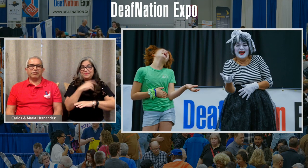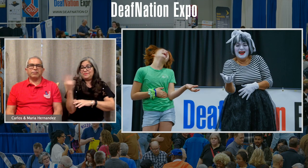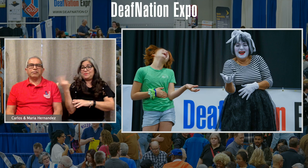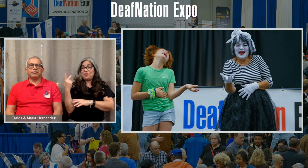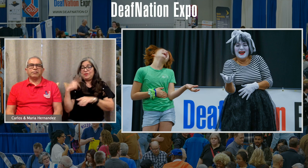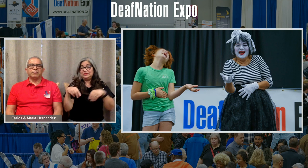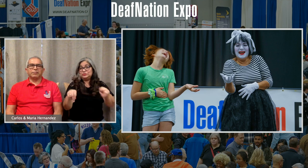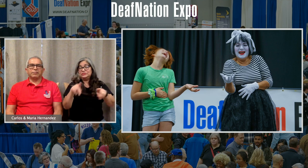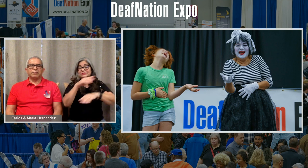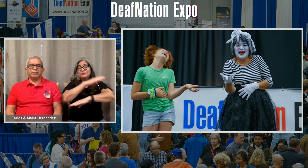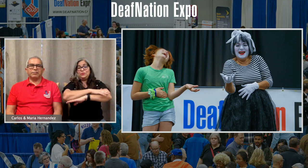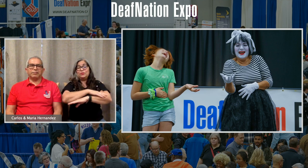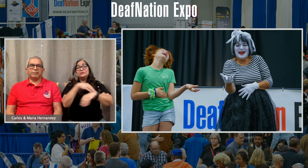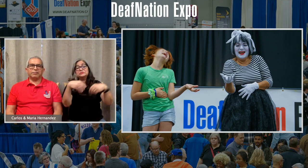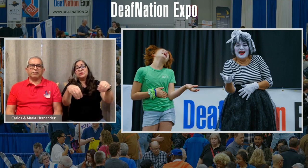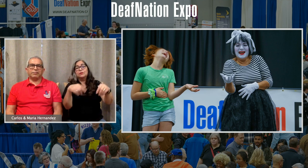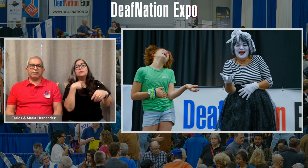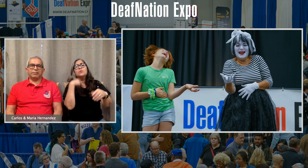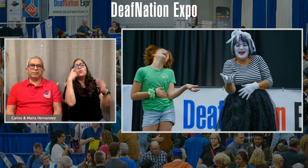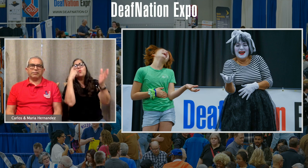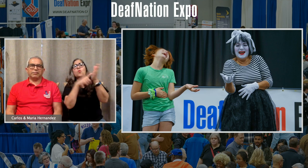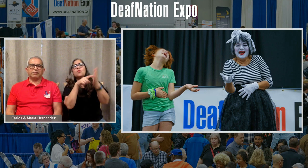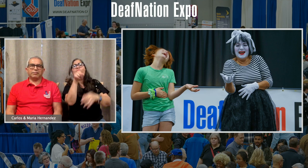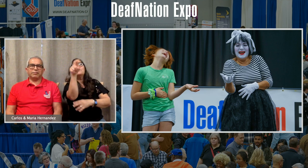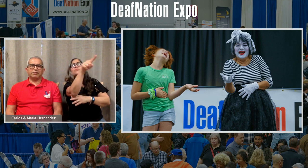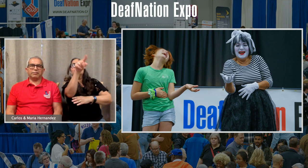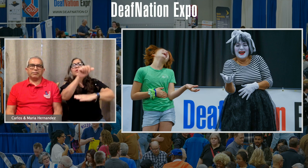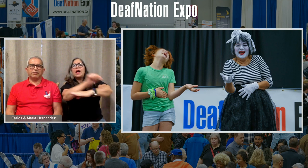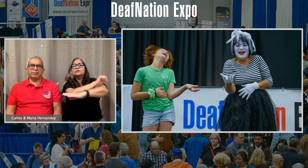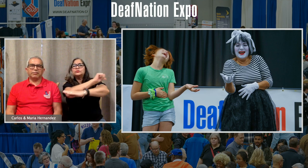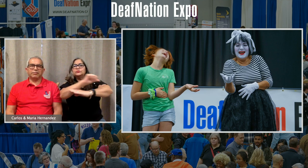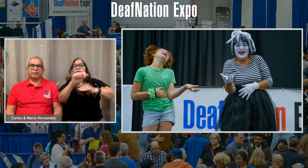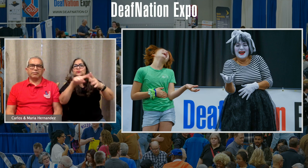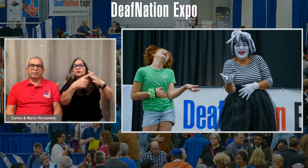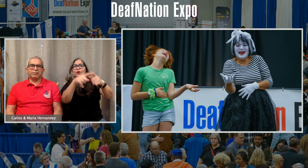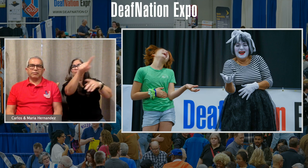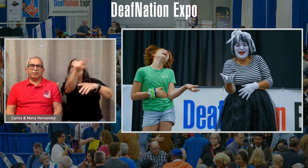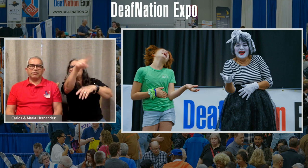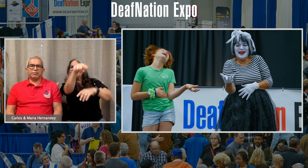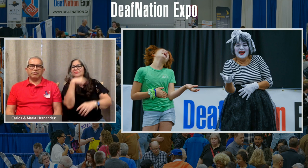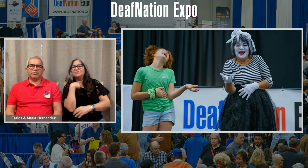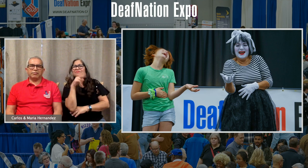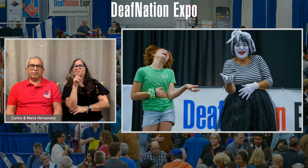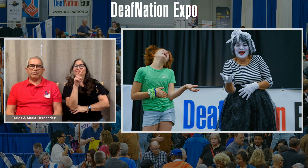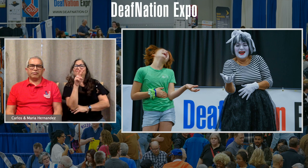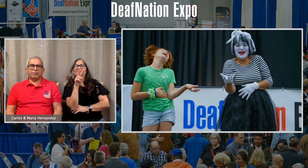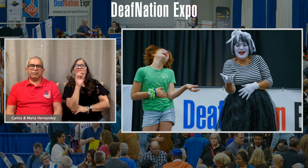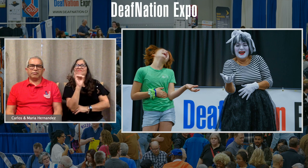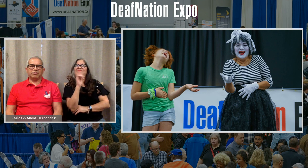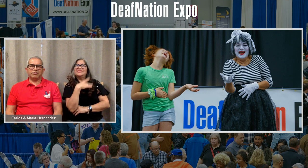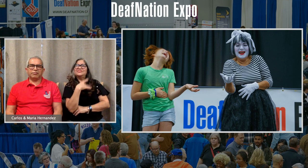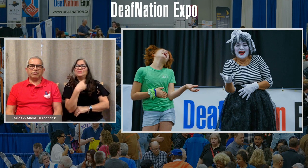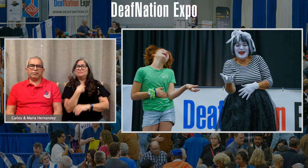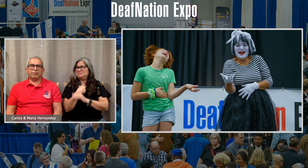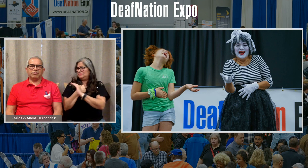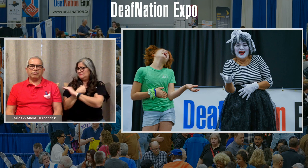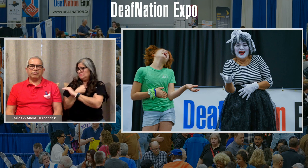where we were selling, I noticed a stage starting. I thought it was interesting, and asked Carlos